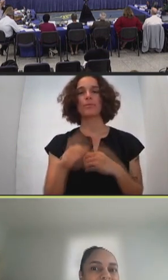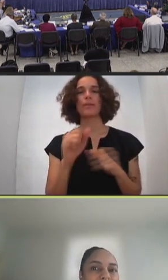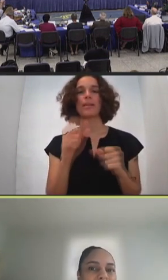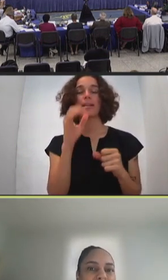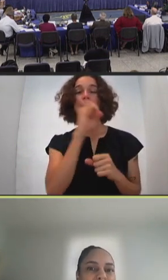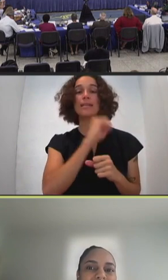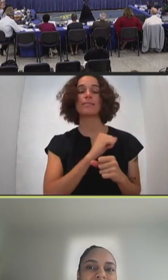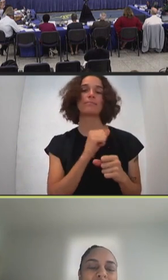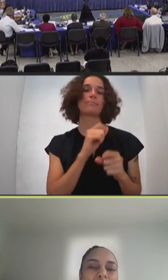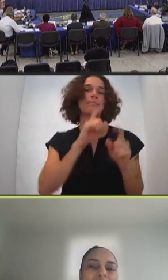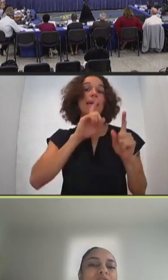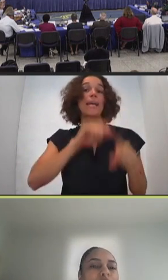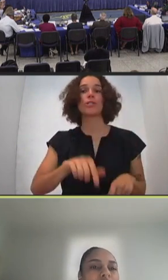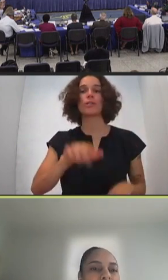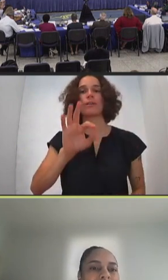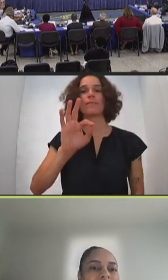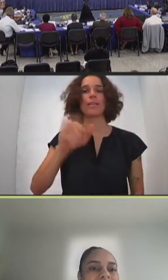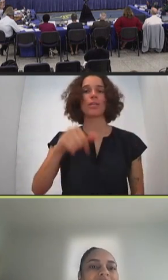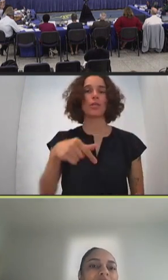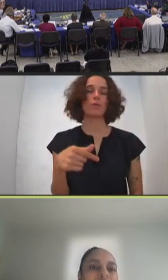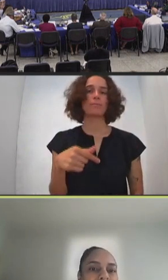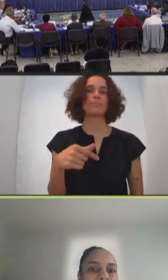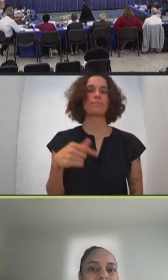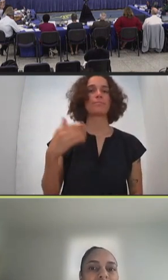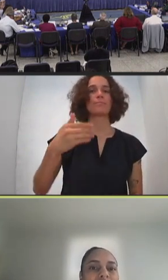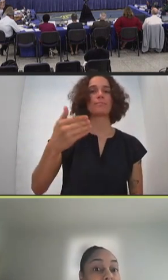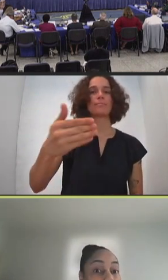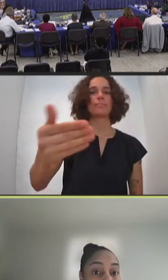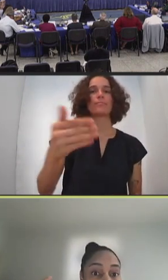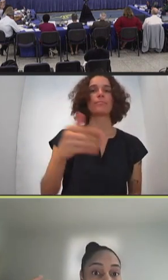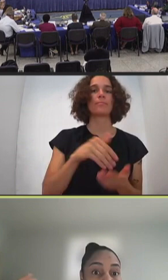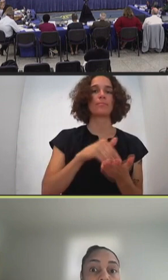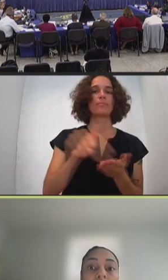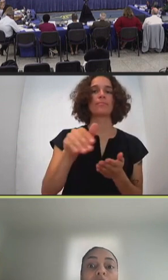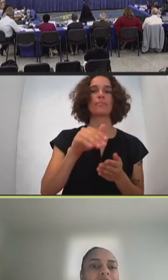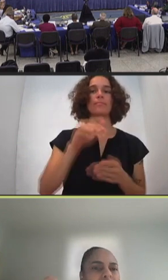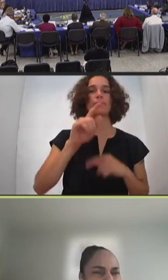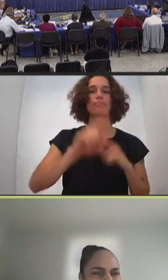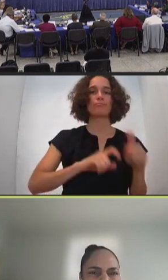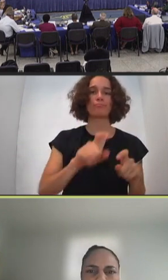asked questions because we find that these FAQs and we call the internet,